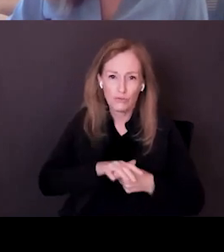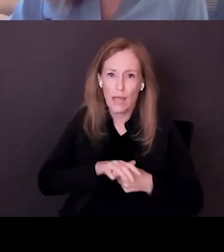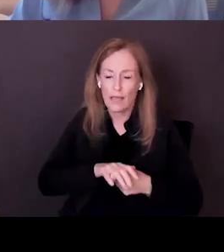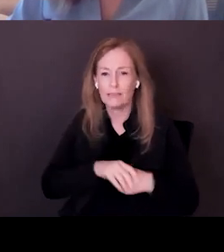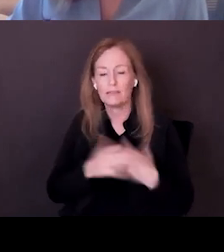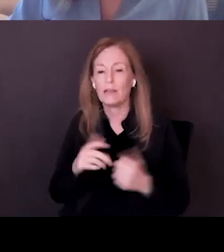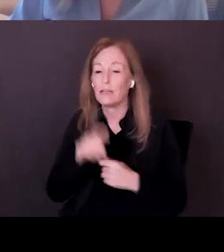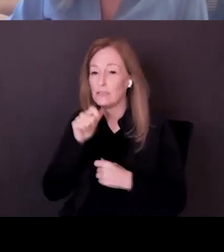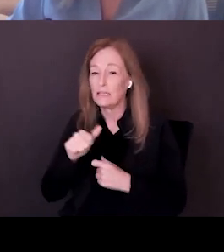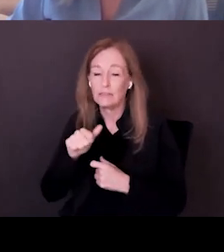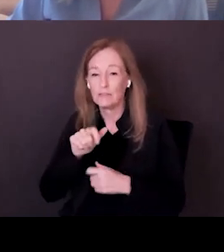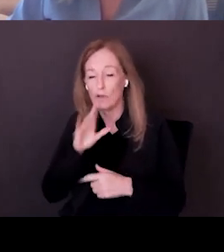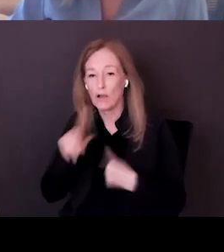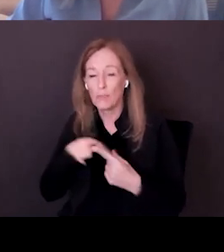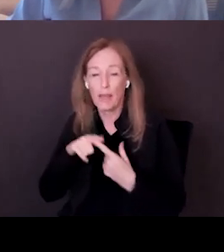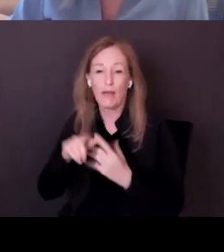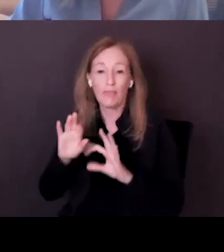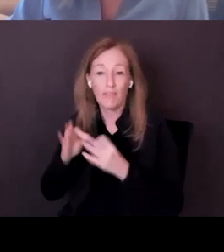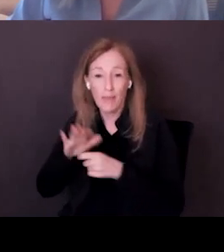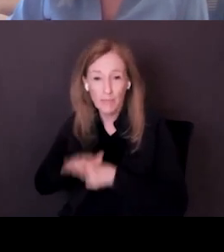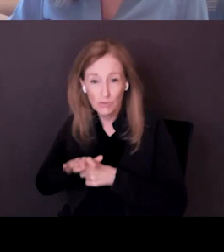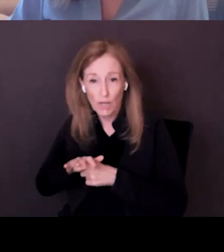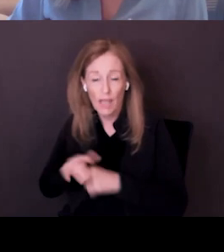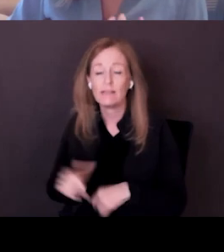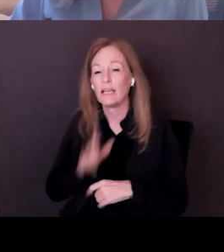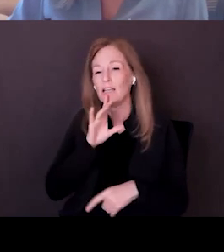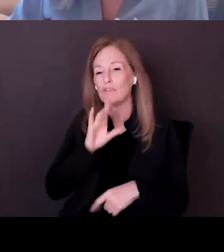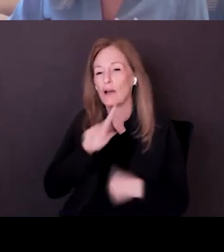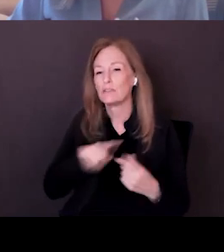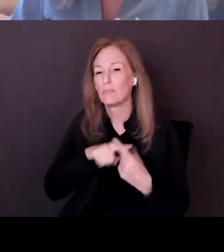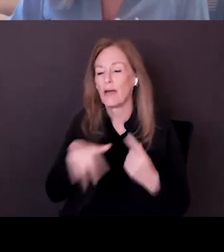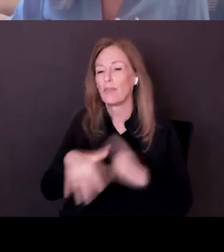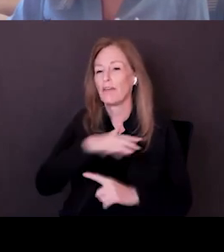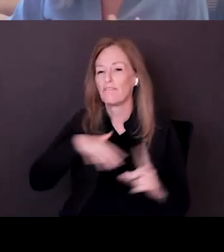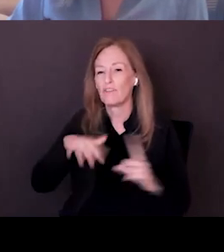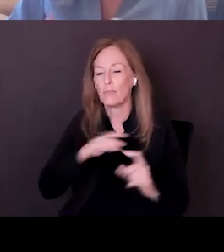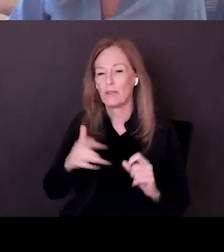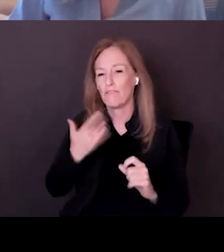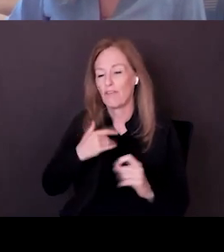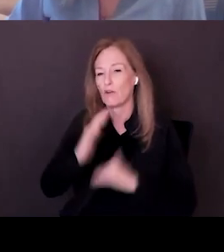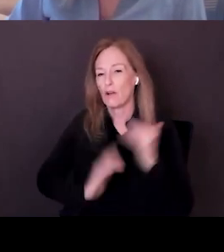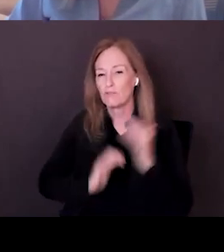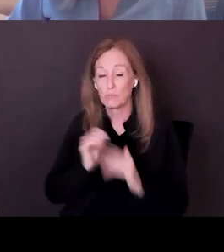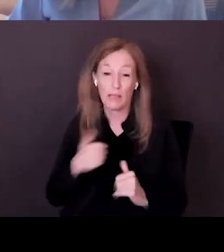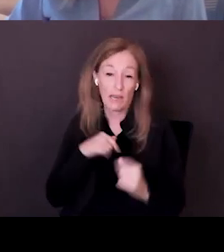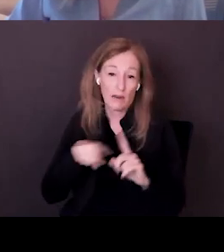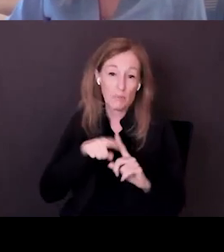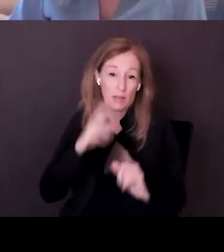TALKED ABOUT HOW HE FELT SAFE IN A ENVIRONMENT THAT HE HAD ON POSITIVE EXPERIENCE WITH. AND THE LAST QUOTE IS FROM